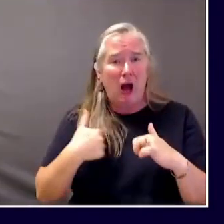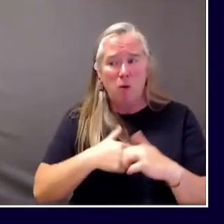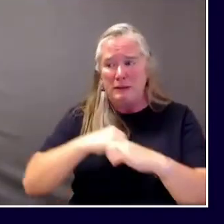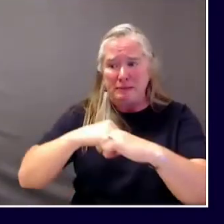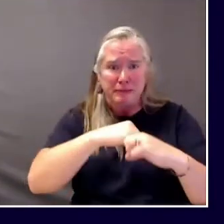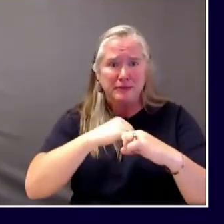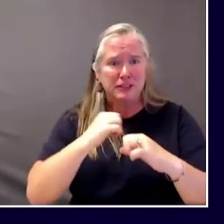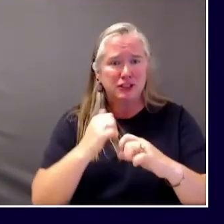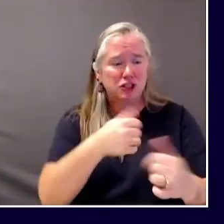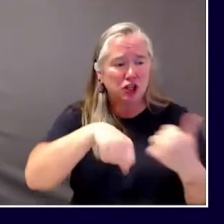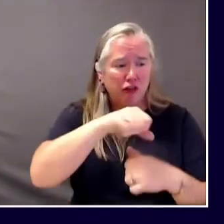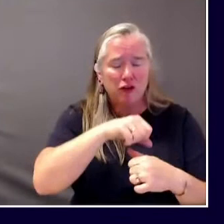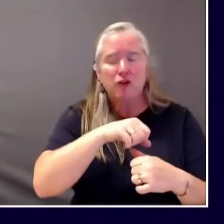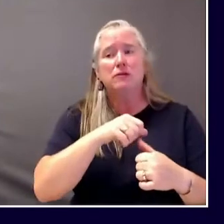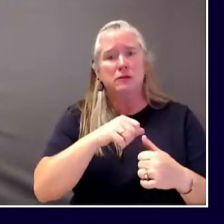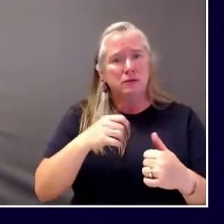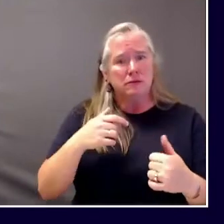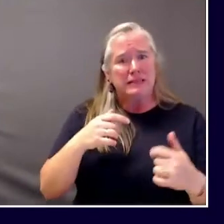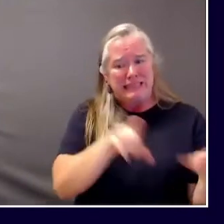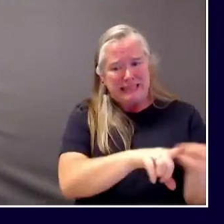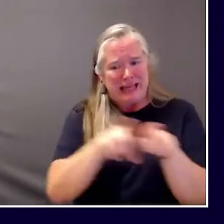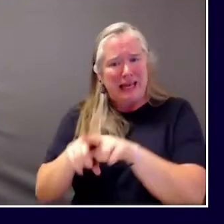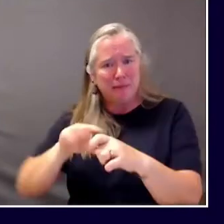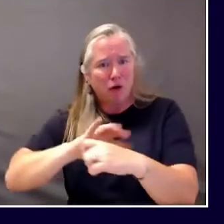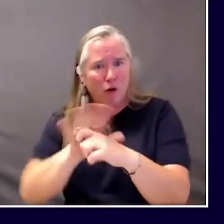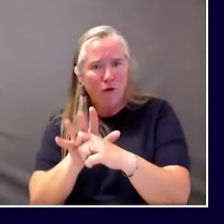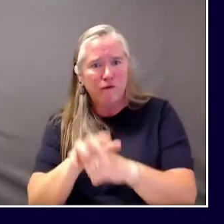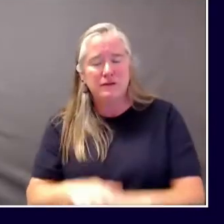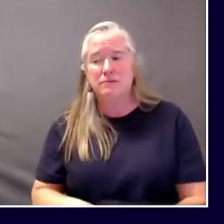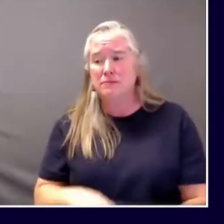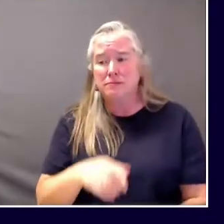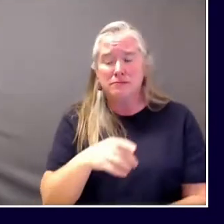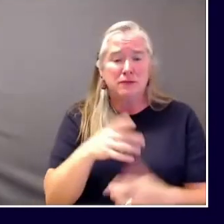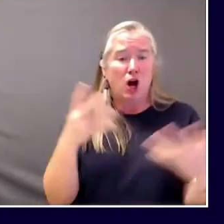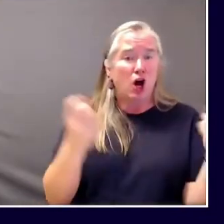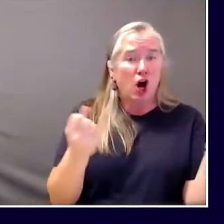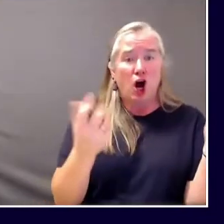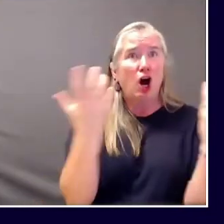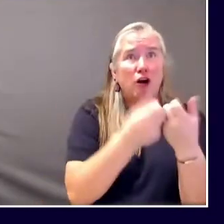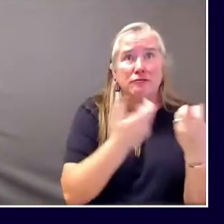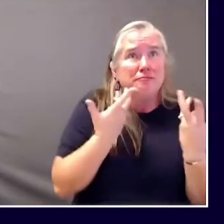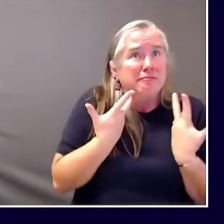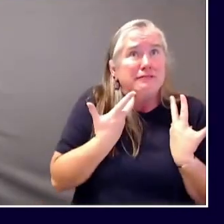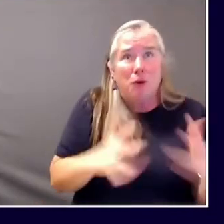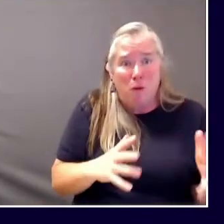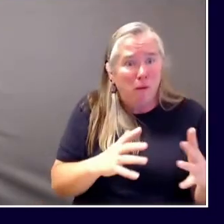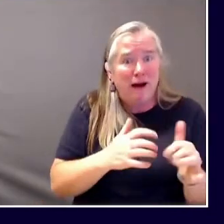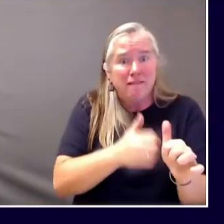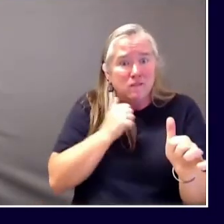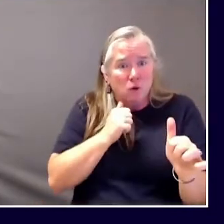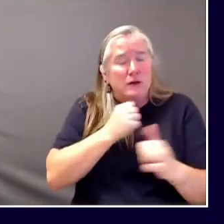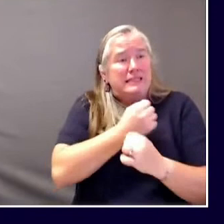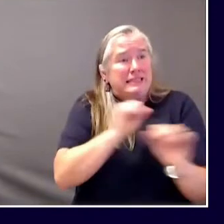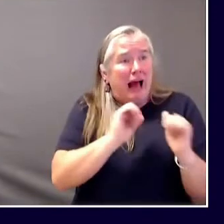people